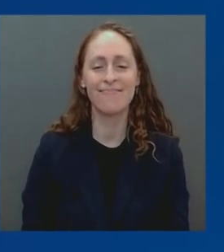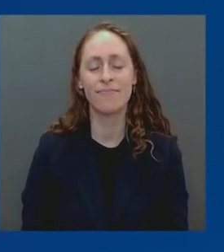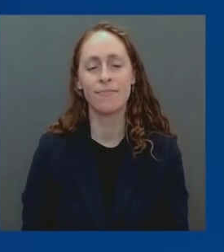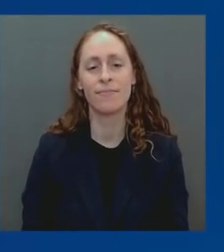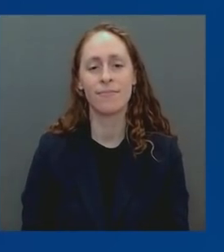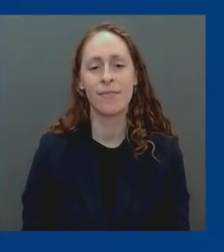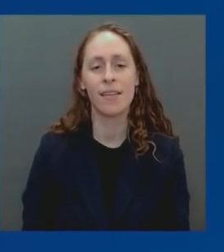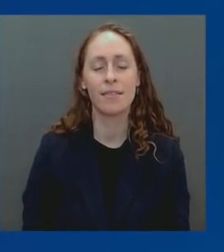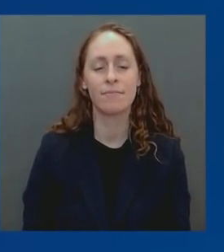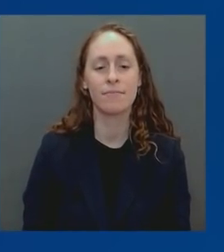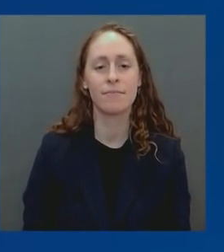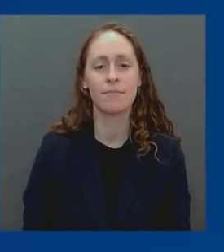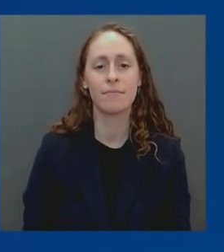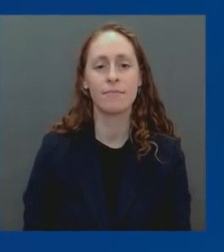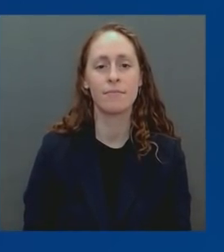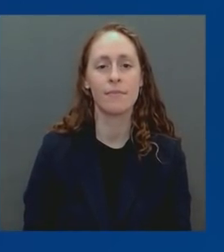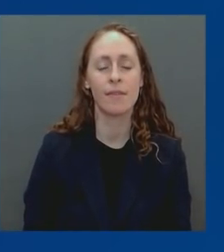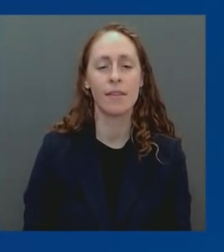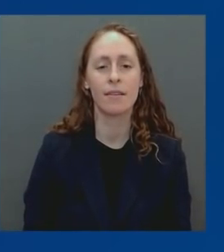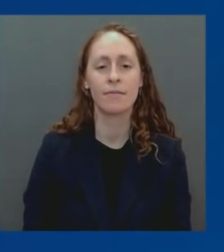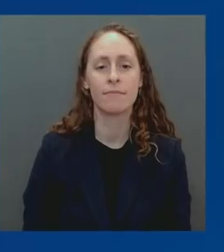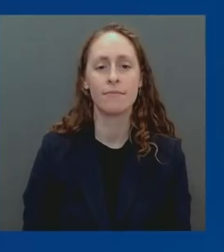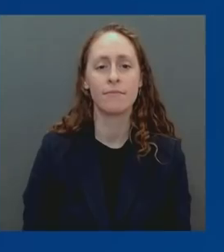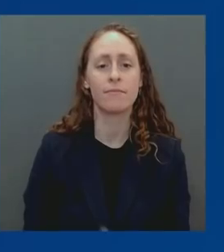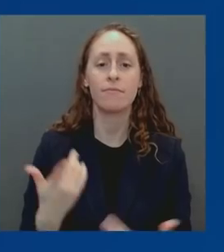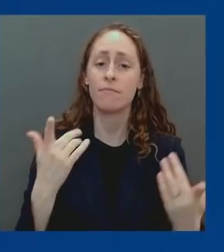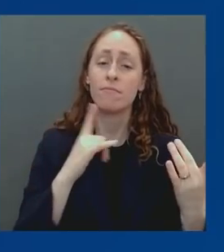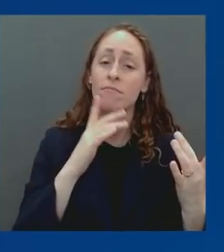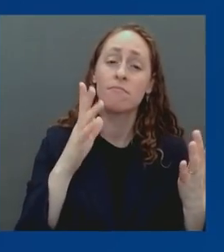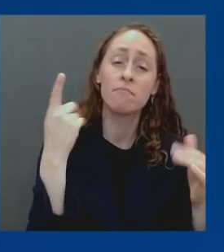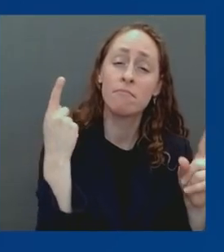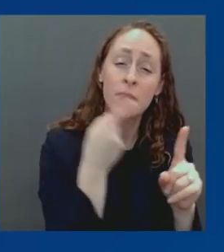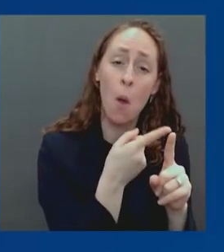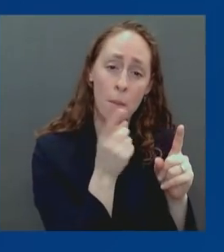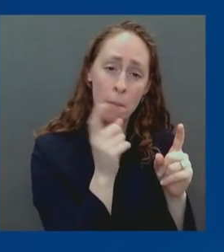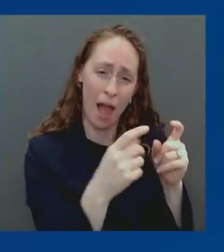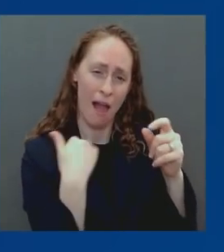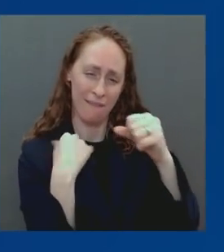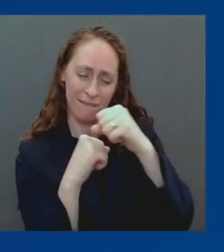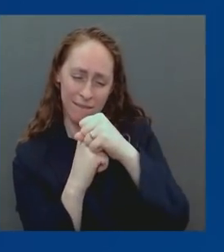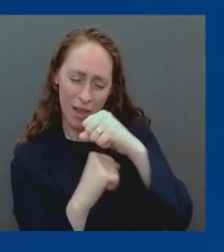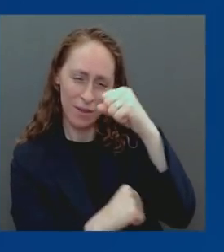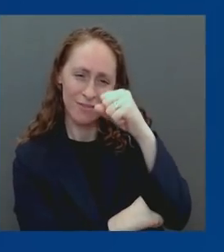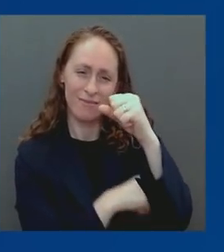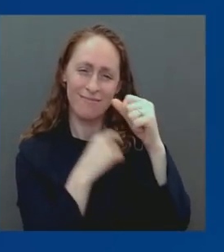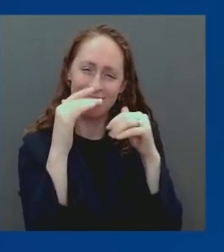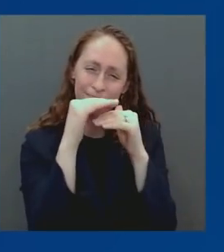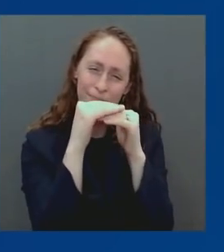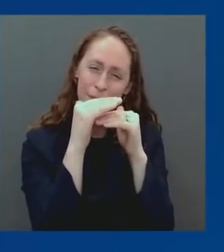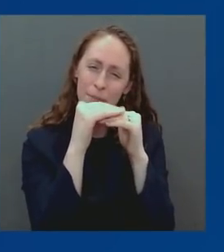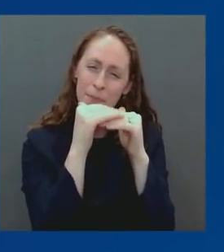and preparedness on each of the multiple families that are projected to be as a risk.